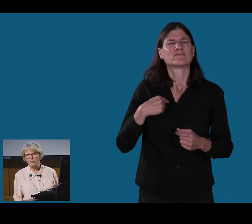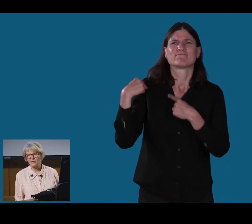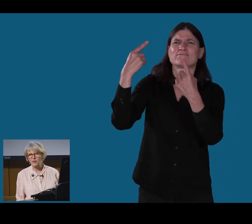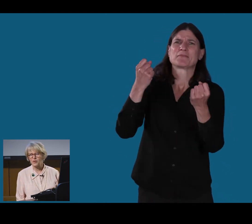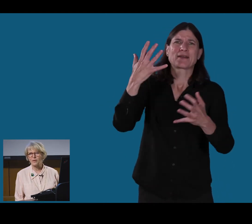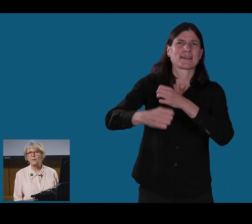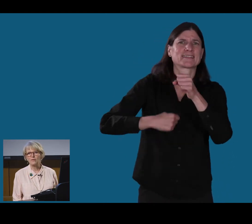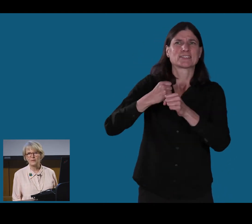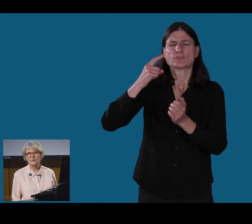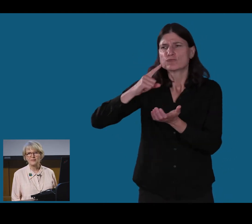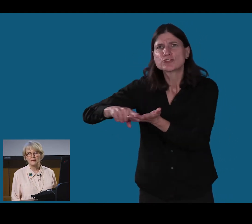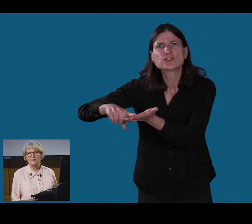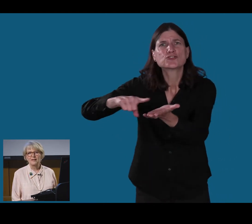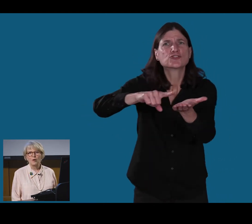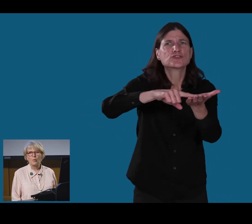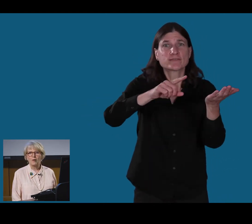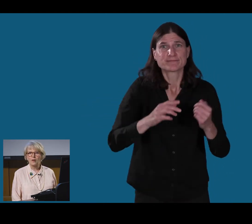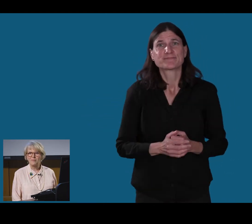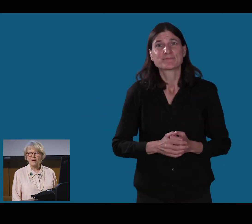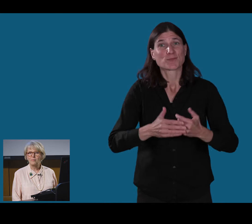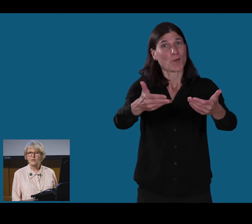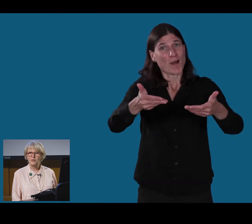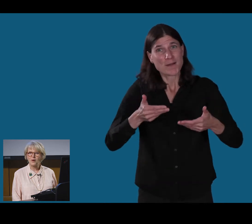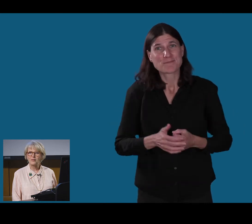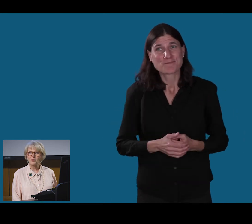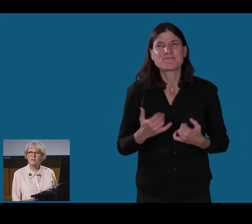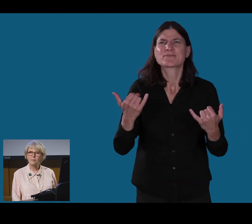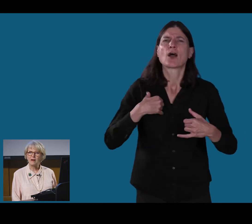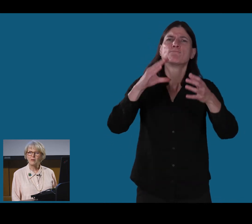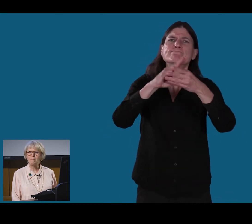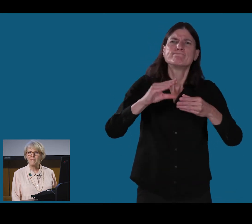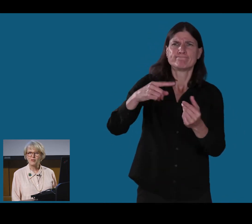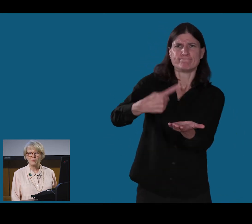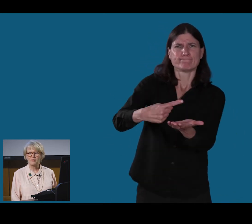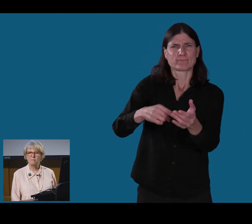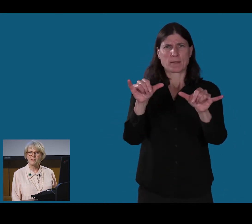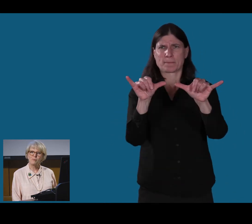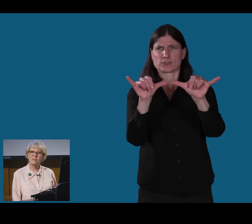and a longtime researcher in the field. Welcome. I'm gonna talk a little bit about measurement.